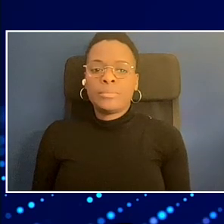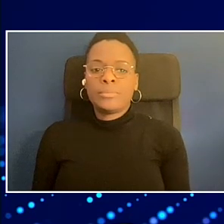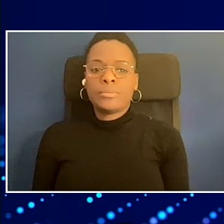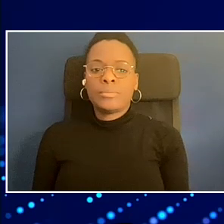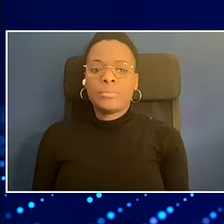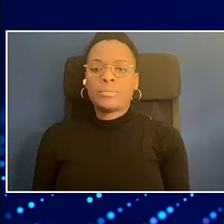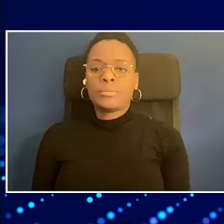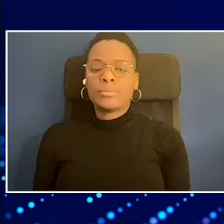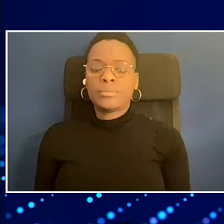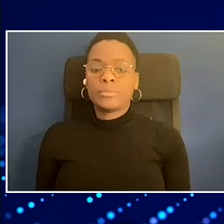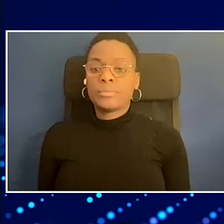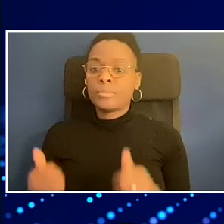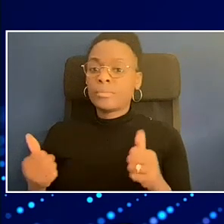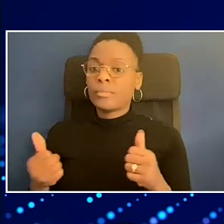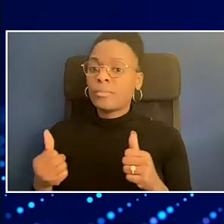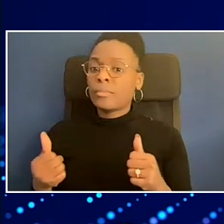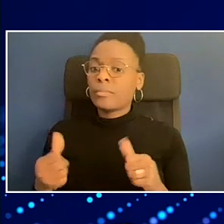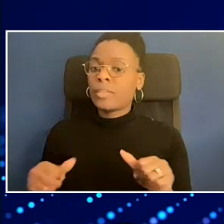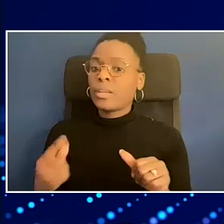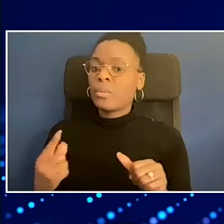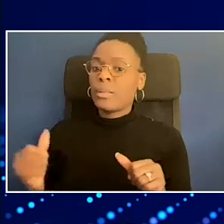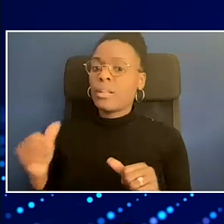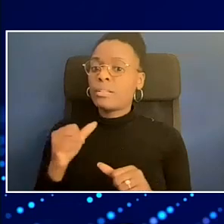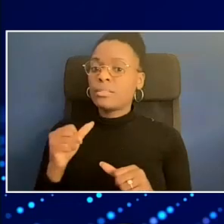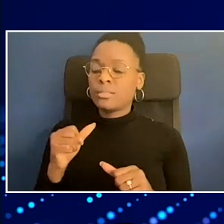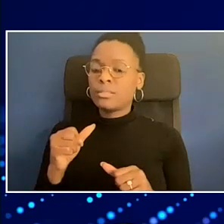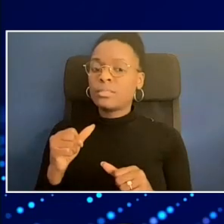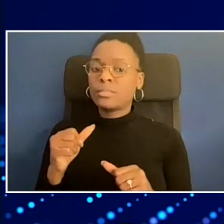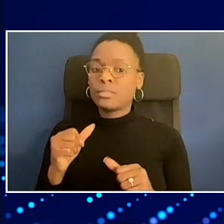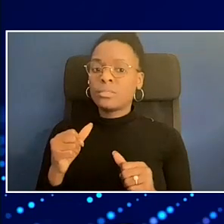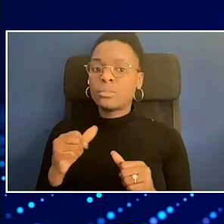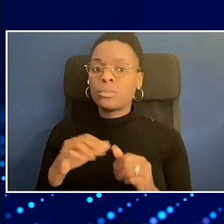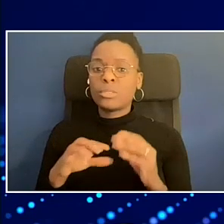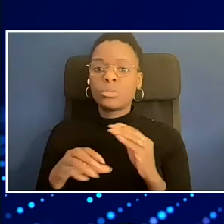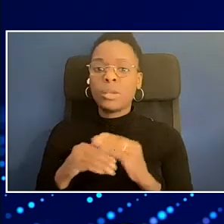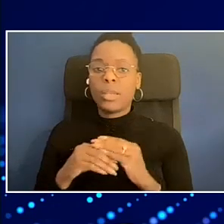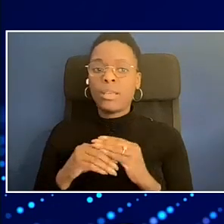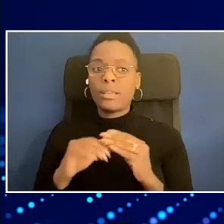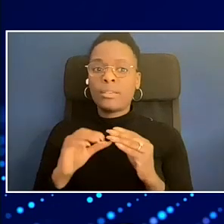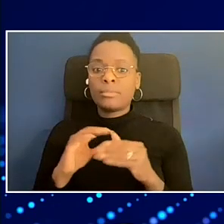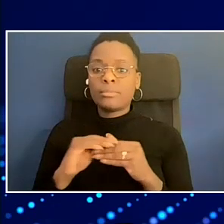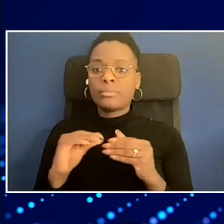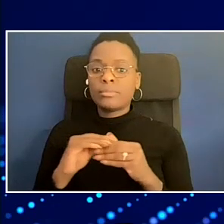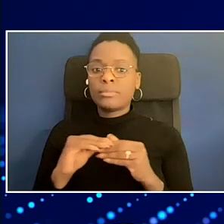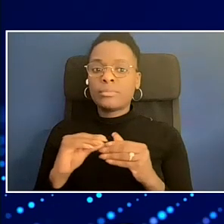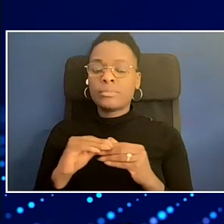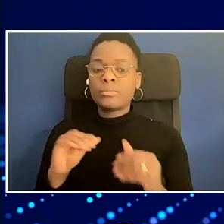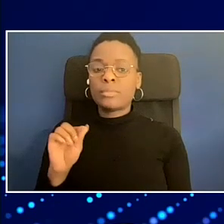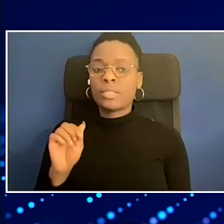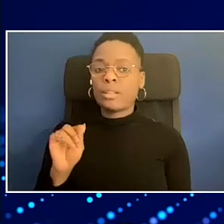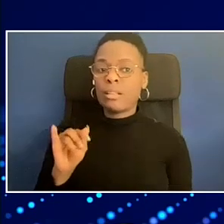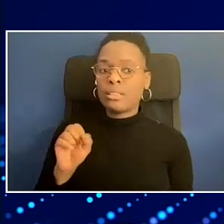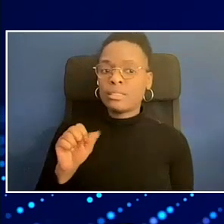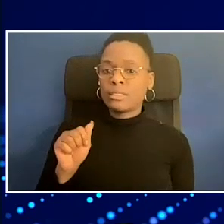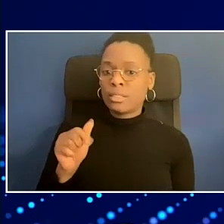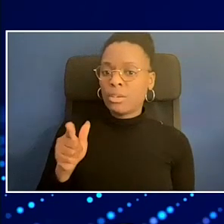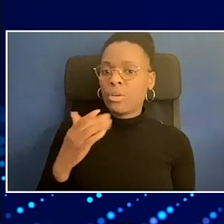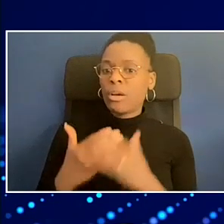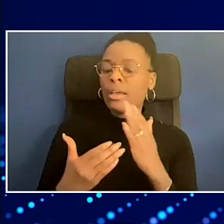Anyone else want to weigh in on this particular element? Alyssa, your hand is up next, so I would turn it over to you. I do just want to